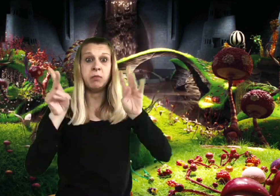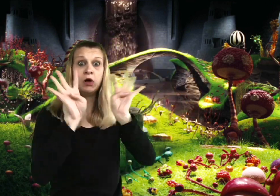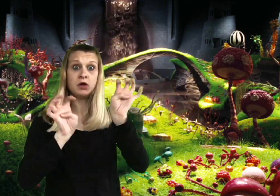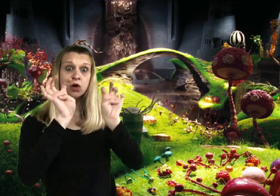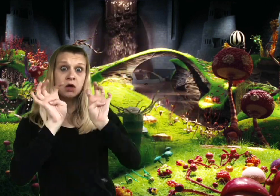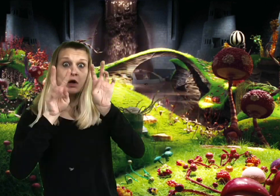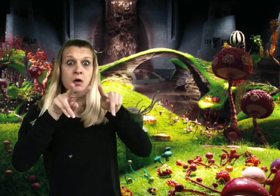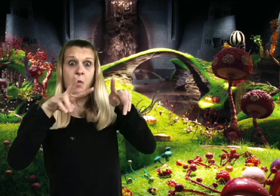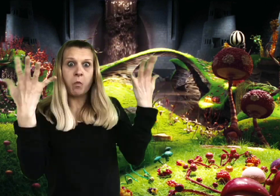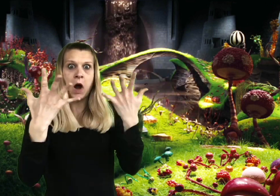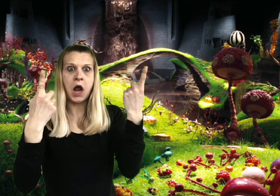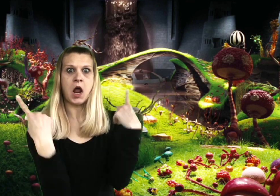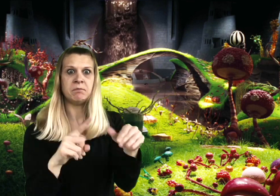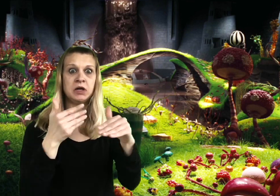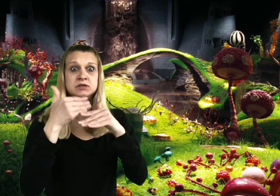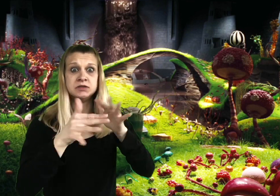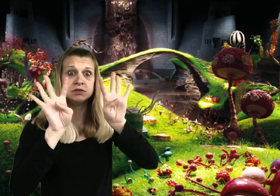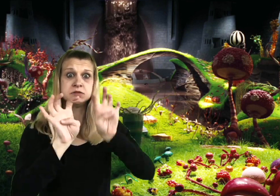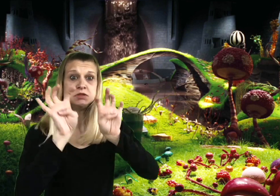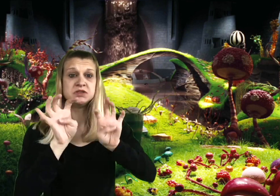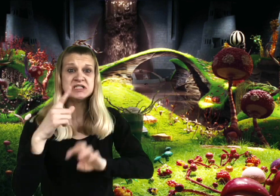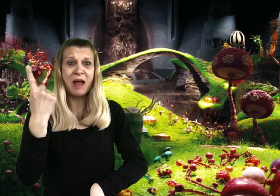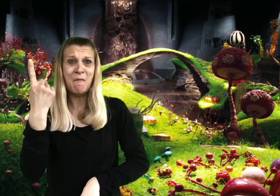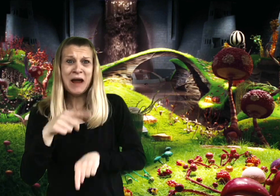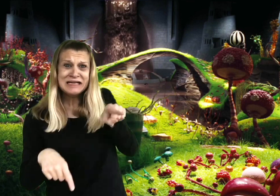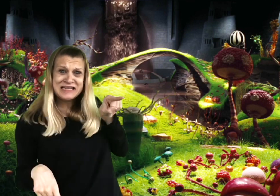The crowd on the riverbank waited breathlessly to see where he would come out.